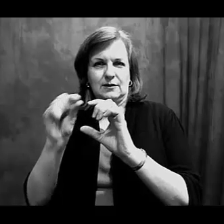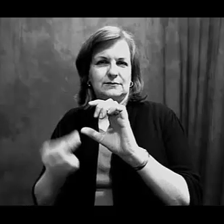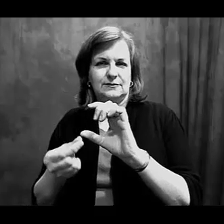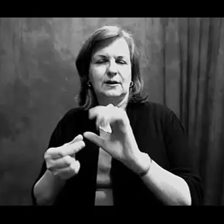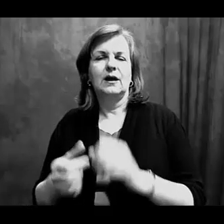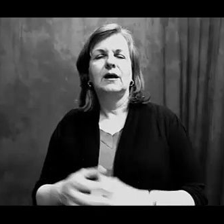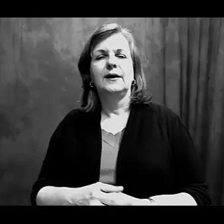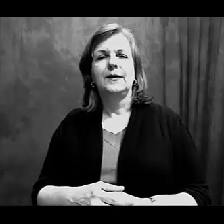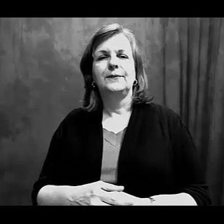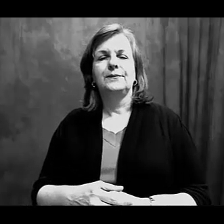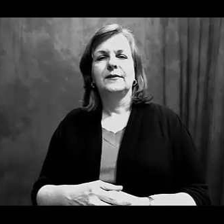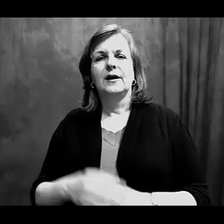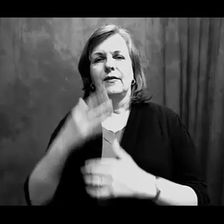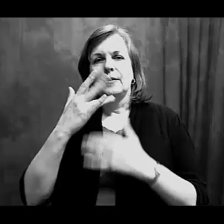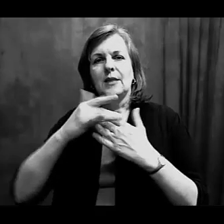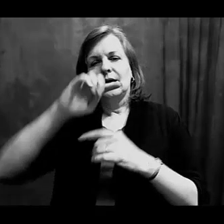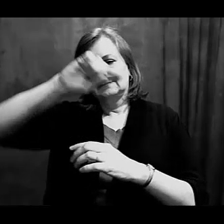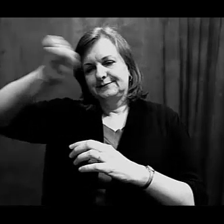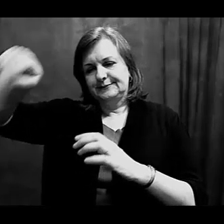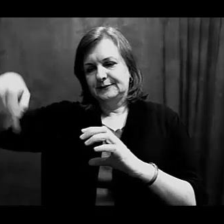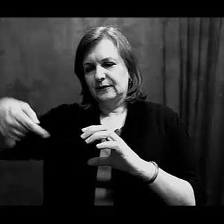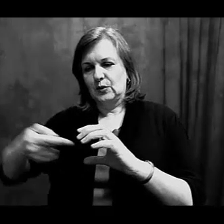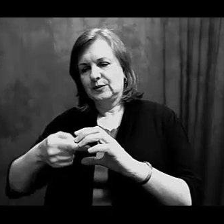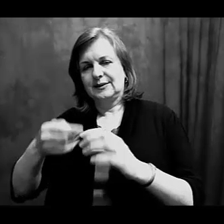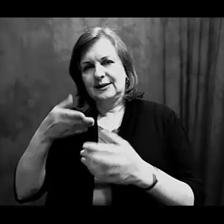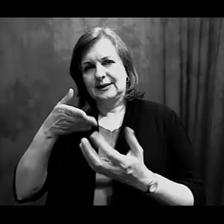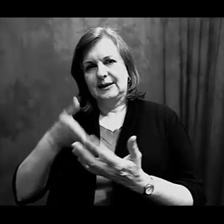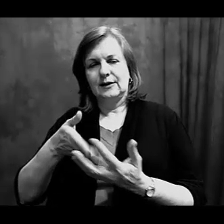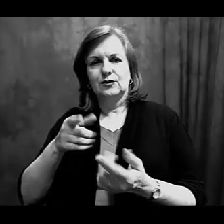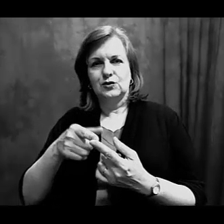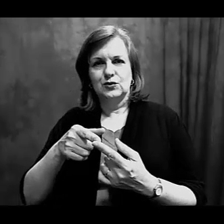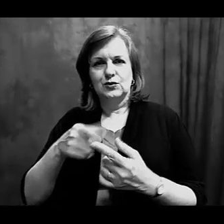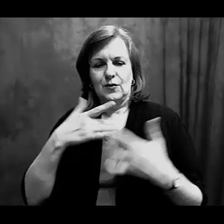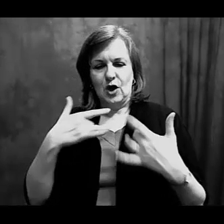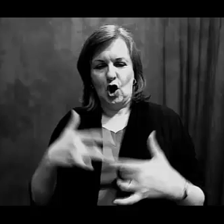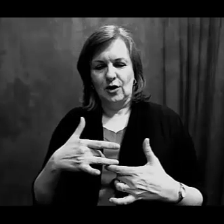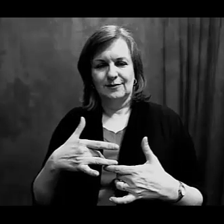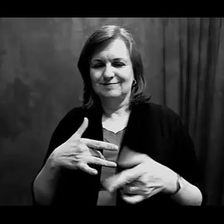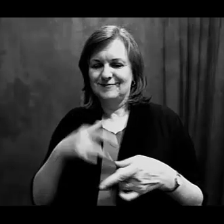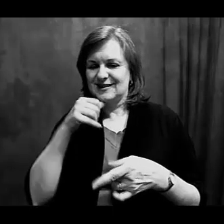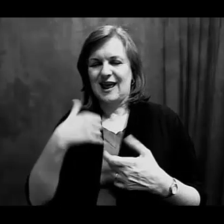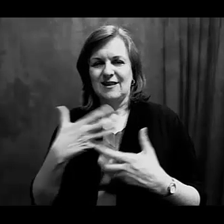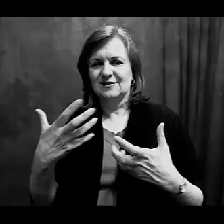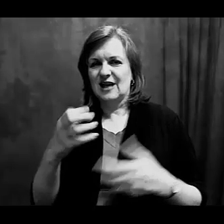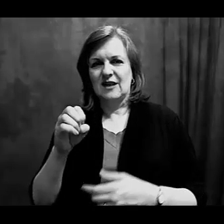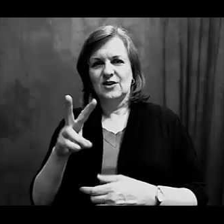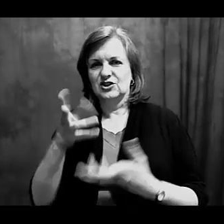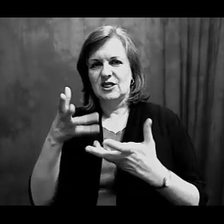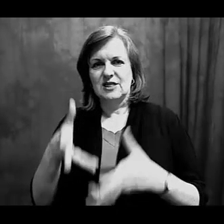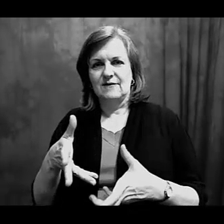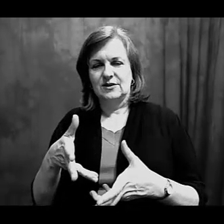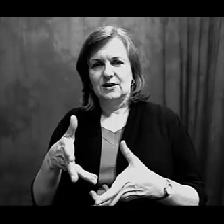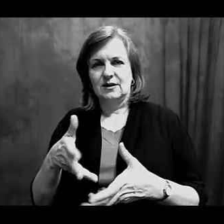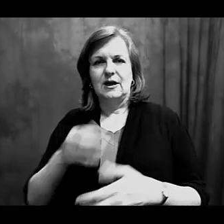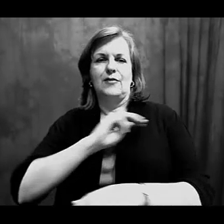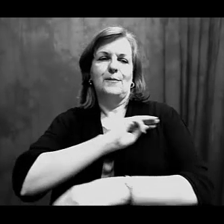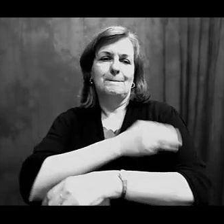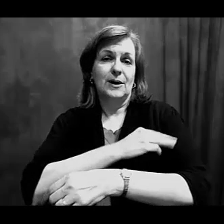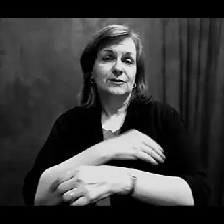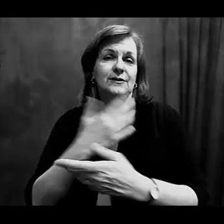when we come back through to the heart at this point we have very little oxygen left fish muscles and tissues of used up most of it